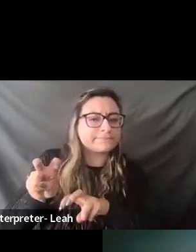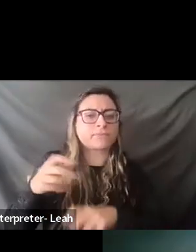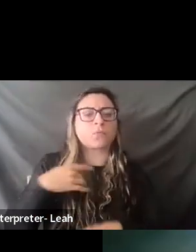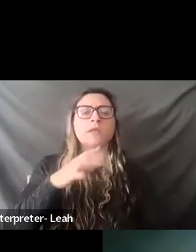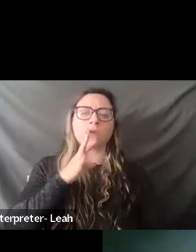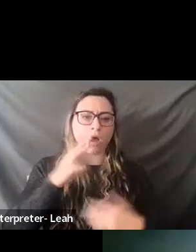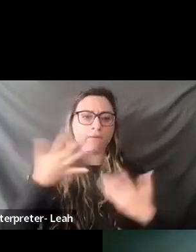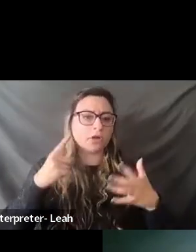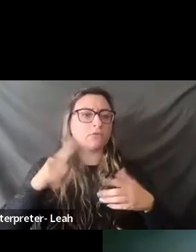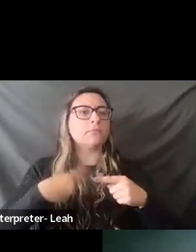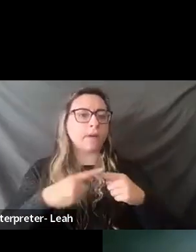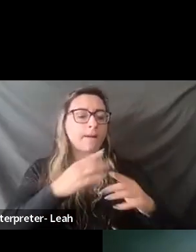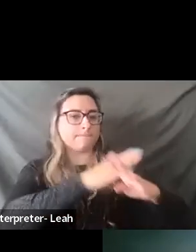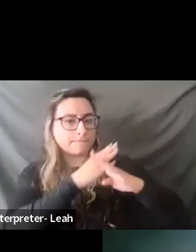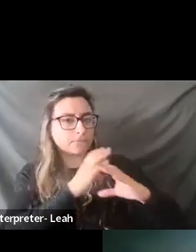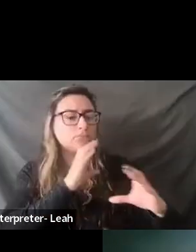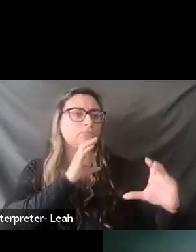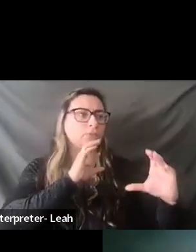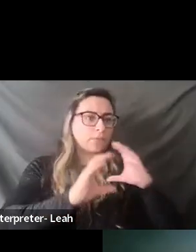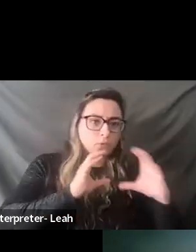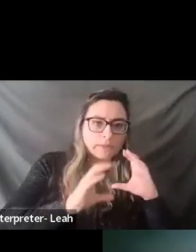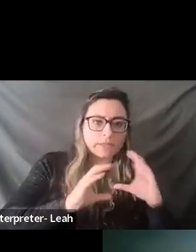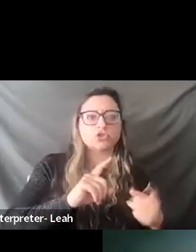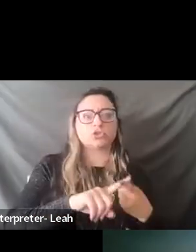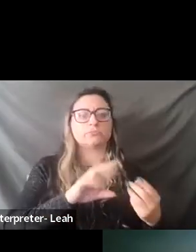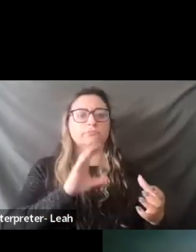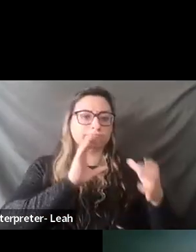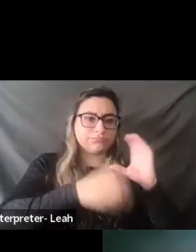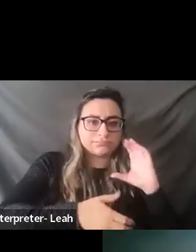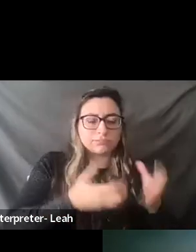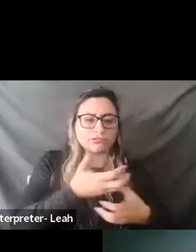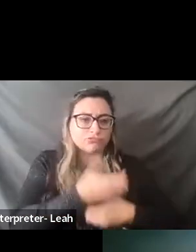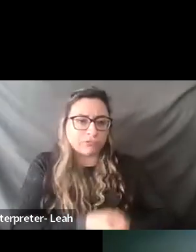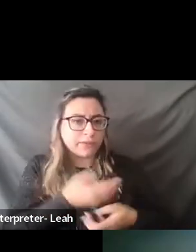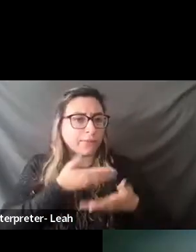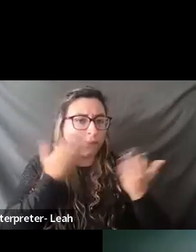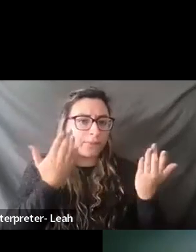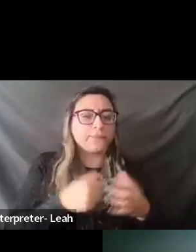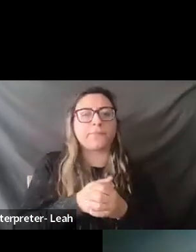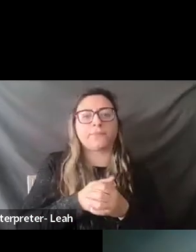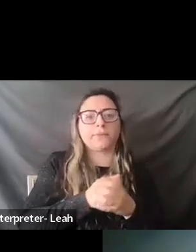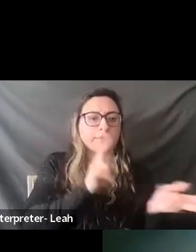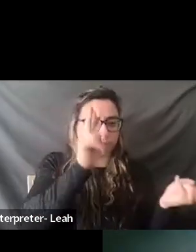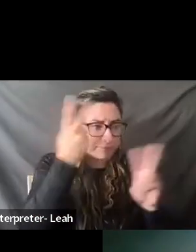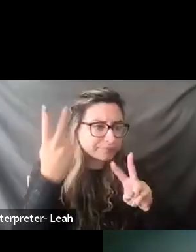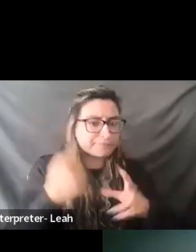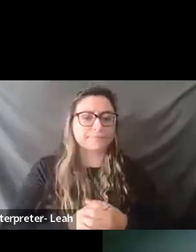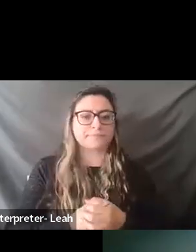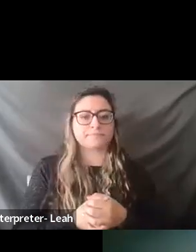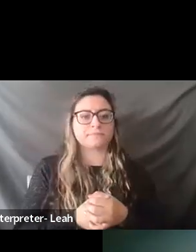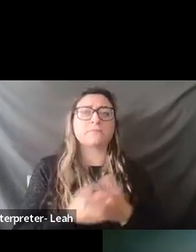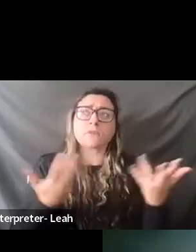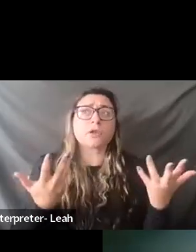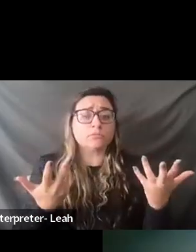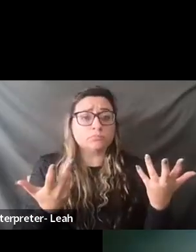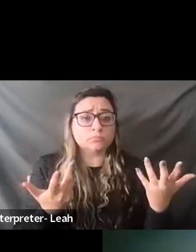I'm wondering if we can shift our gears a little bit.